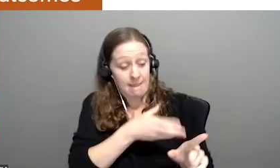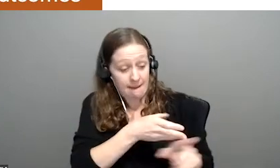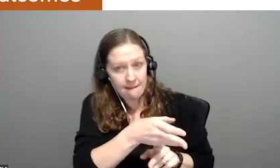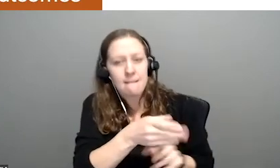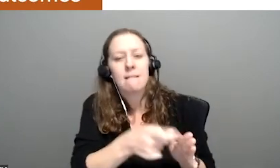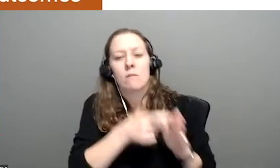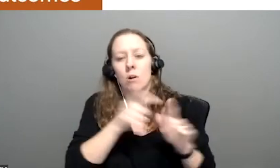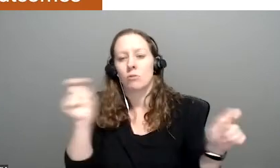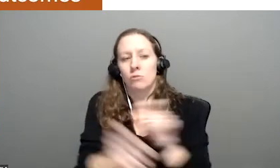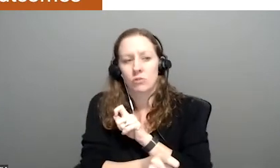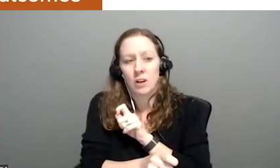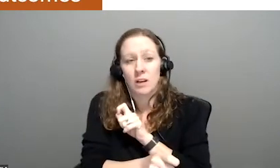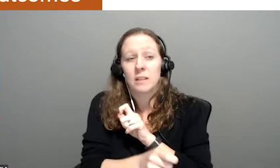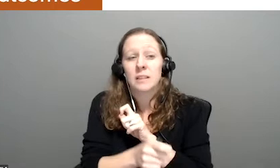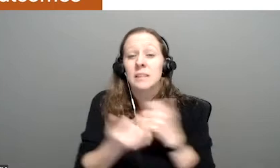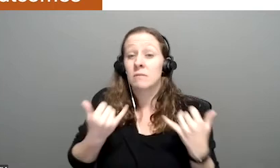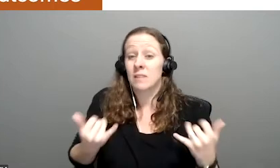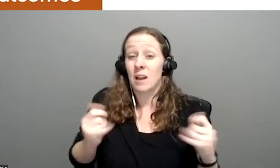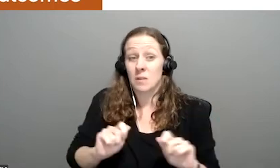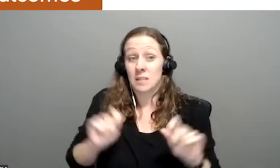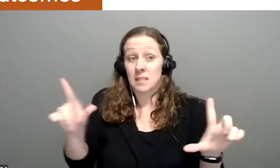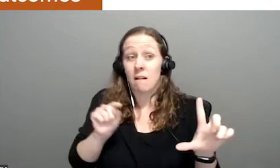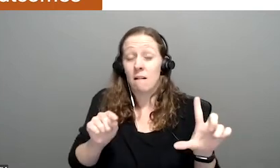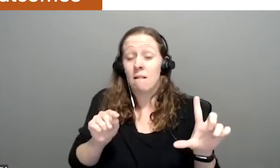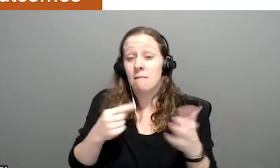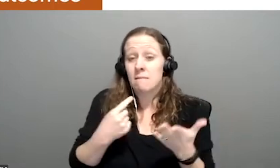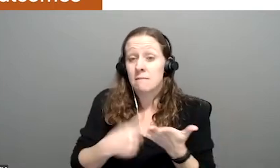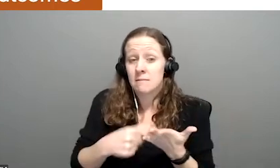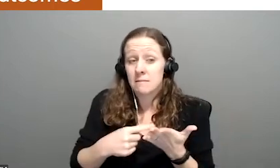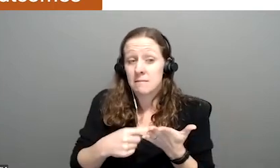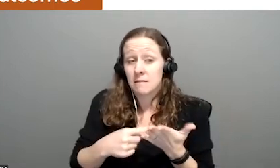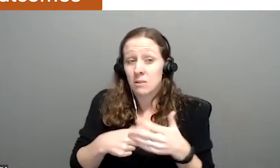pillars and the subsequent goals of the Gender Results Framework. I will just read off the six